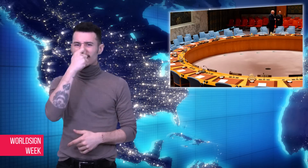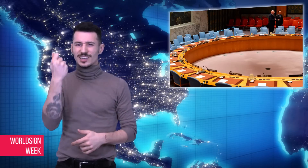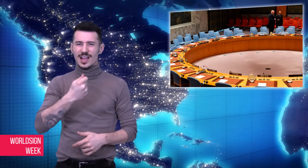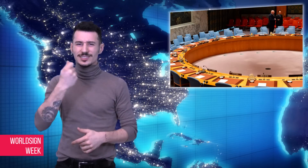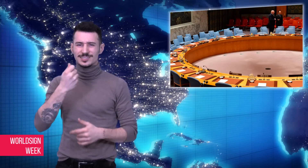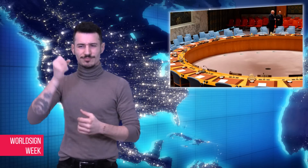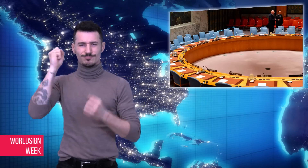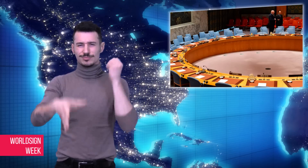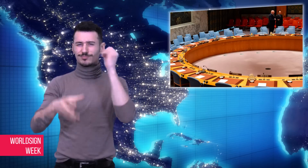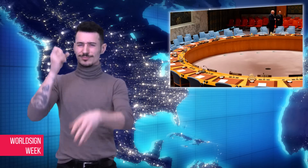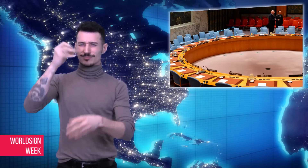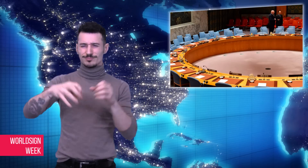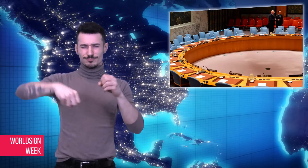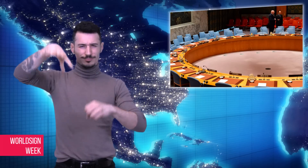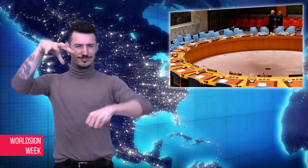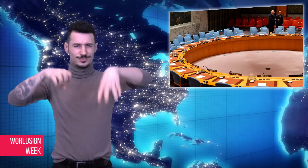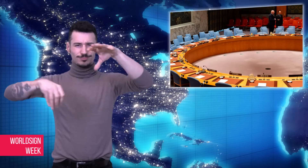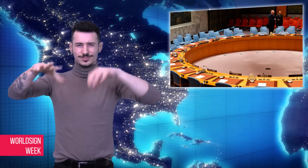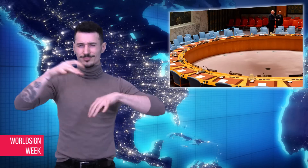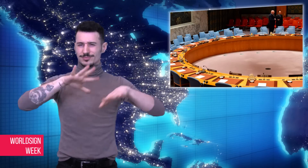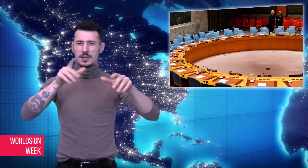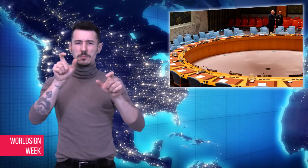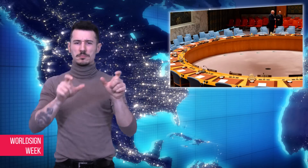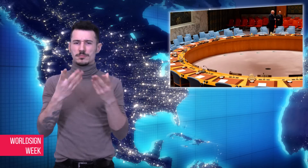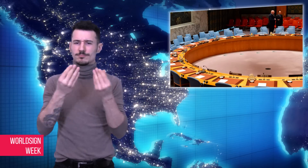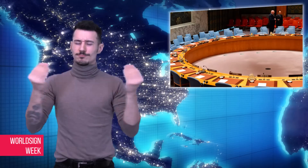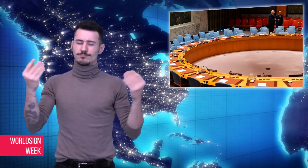both sides to comply to the ceasefire